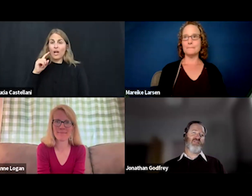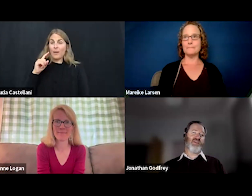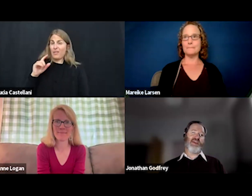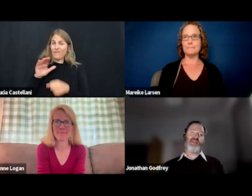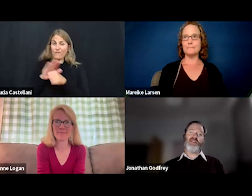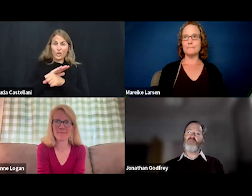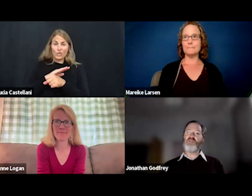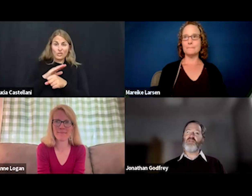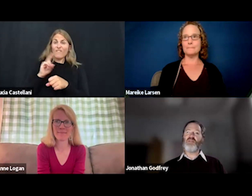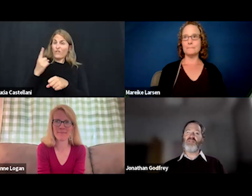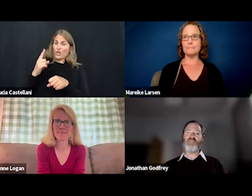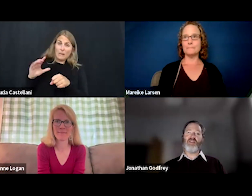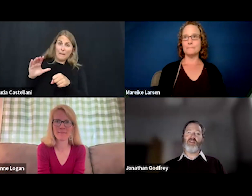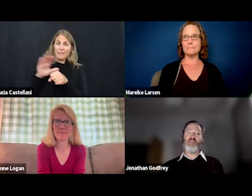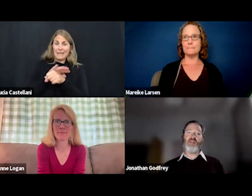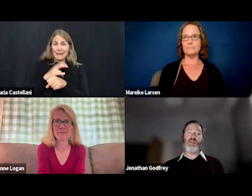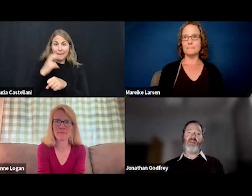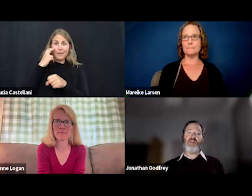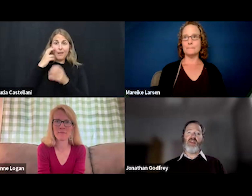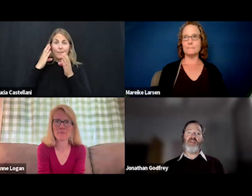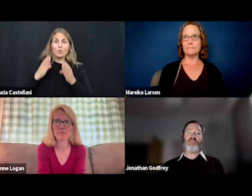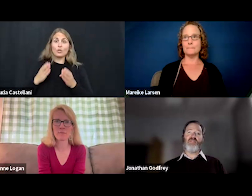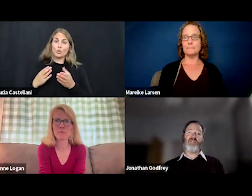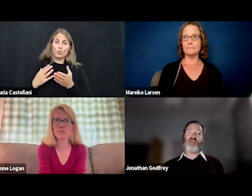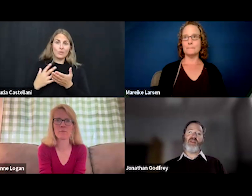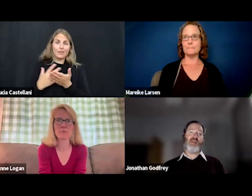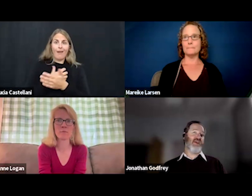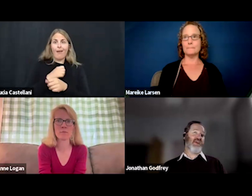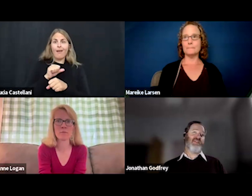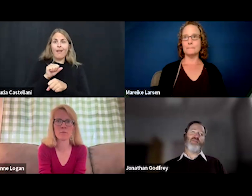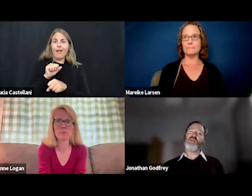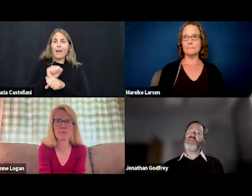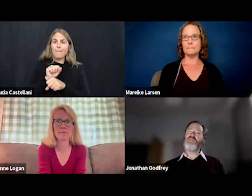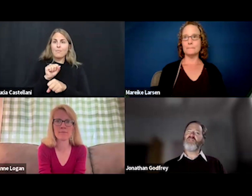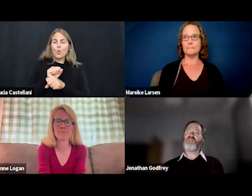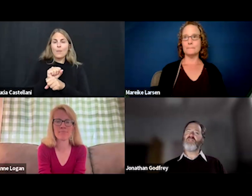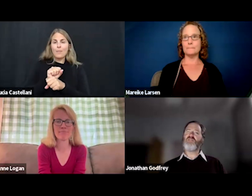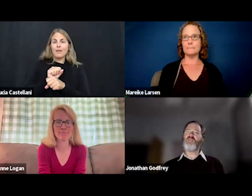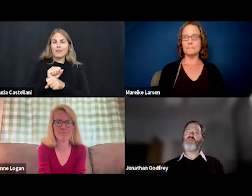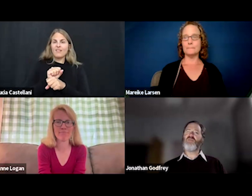to gain employment as an academic in a statistics group